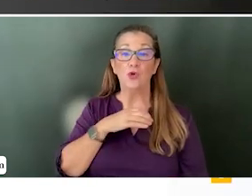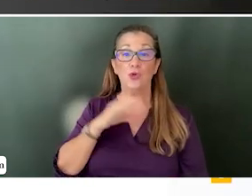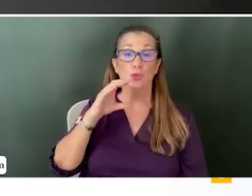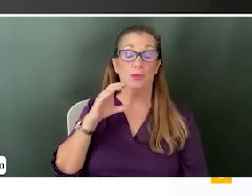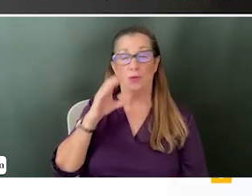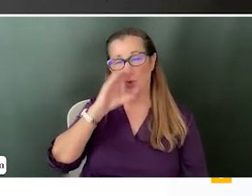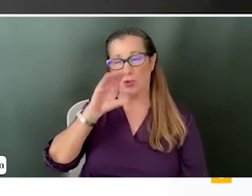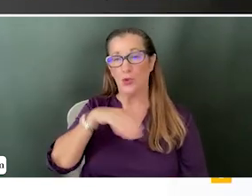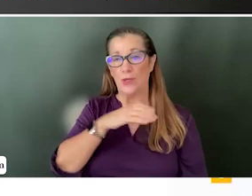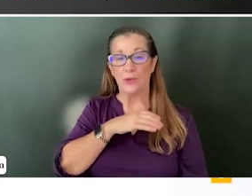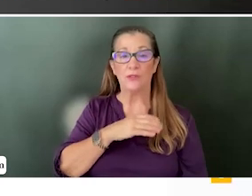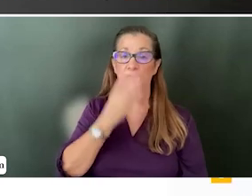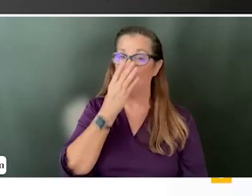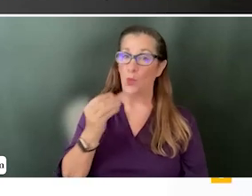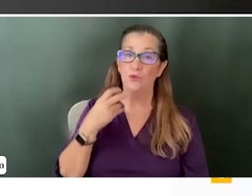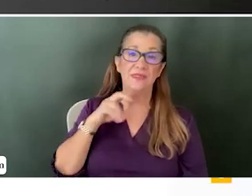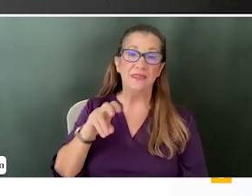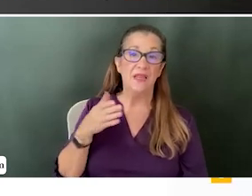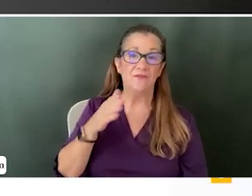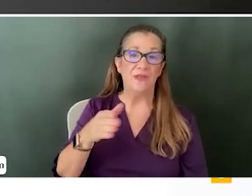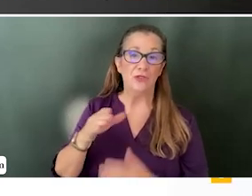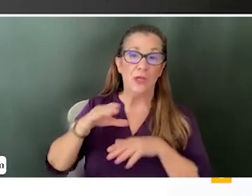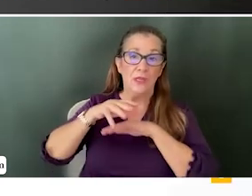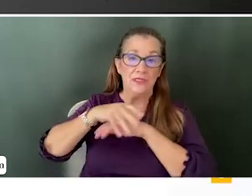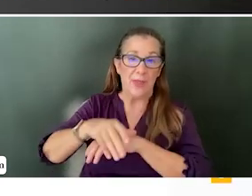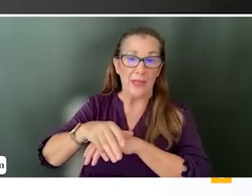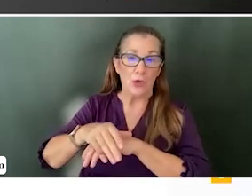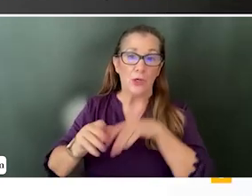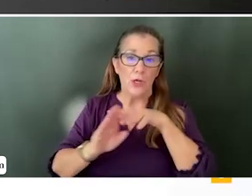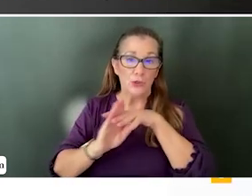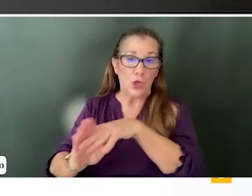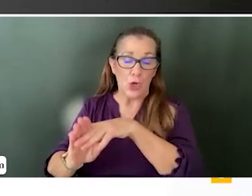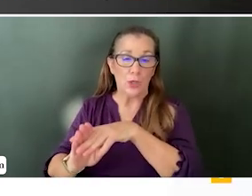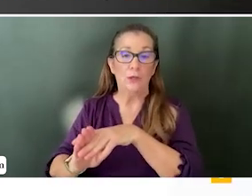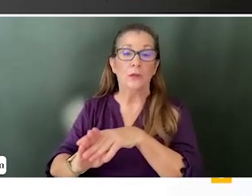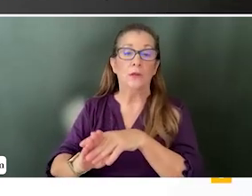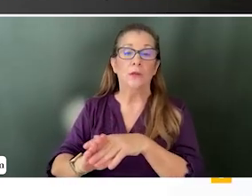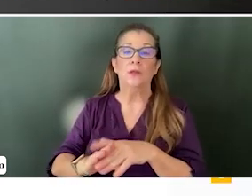Wolf, snake, fish, spider, and shark are viewed through the windshield of a black car.